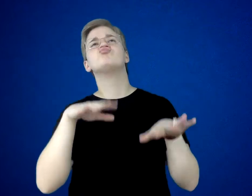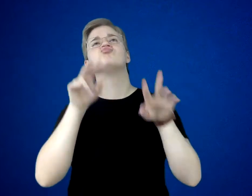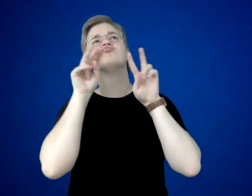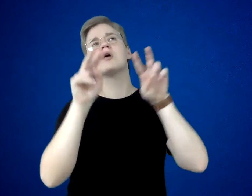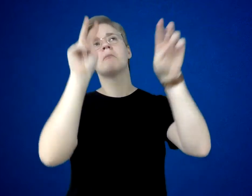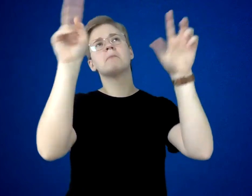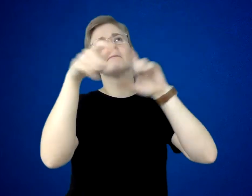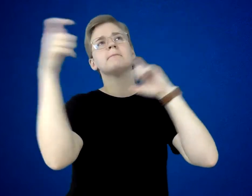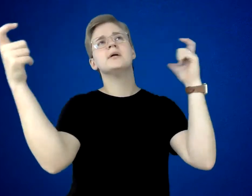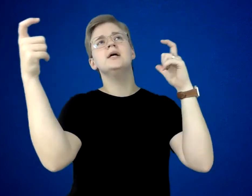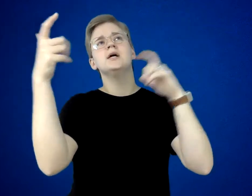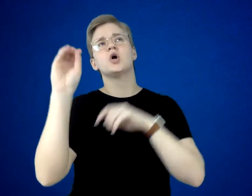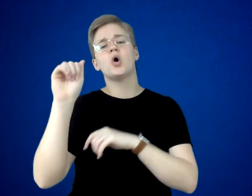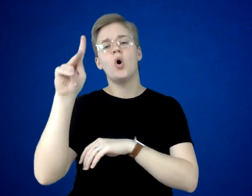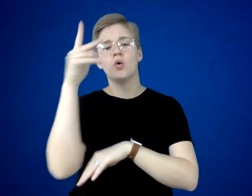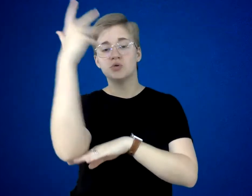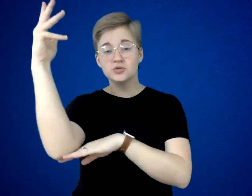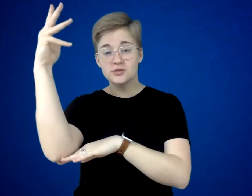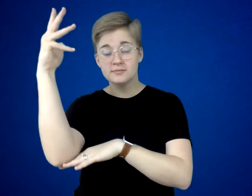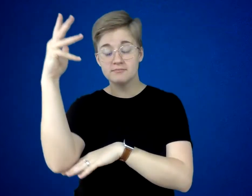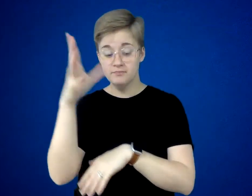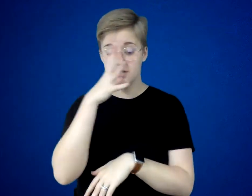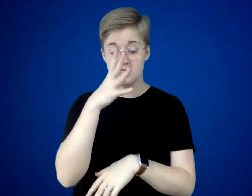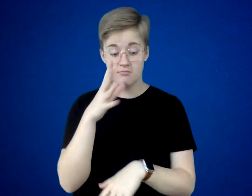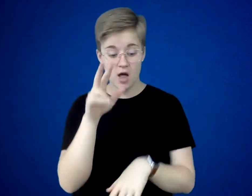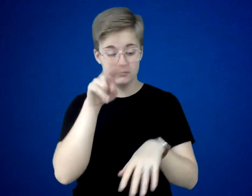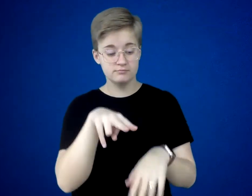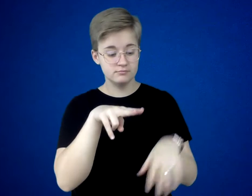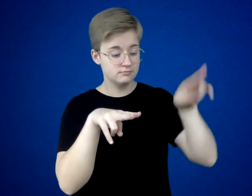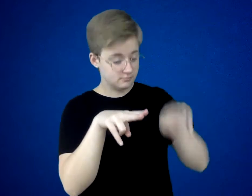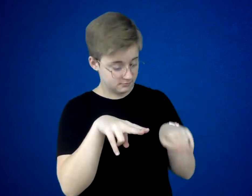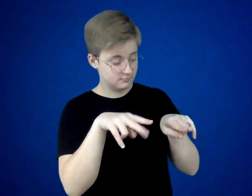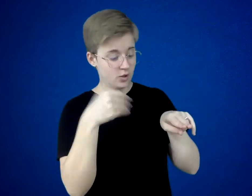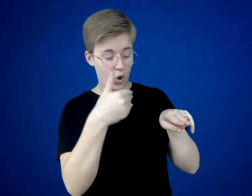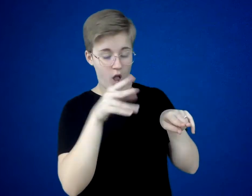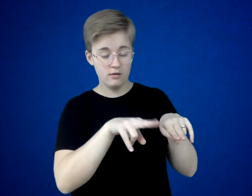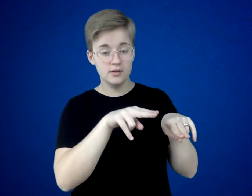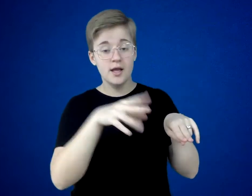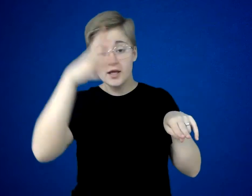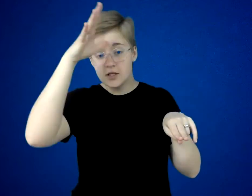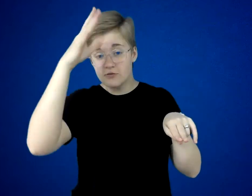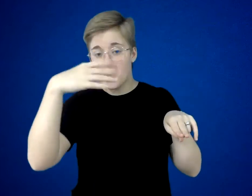His mother had been on one side of him, and his father, asleep and snoring, had been on the other.